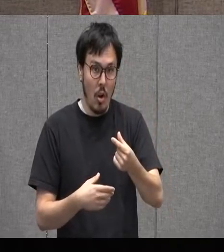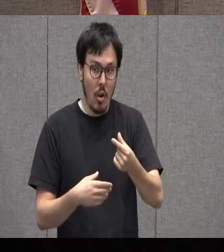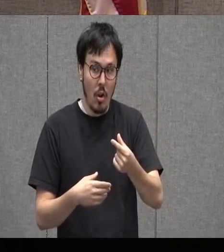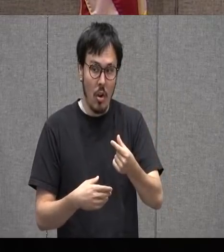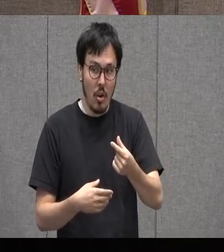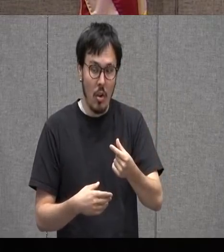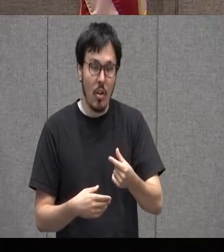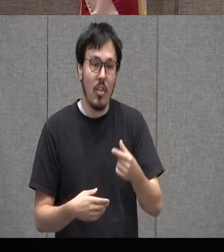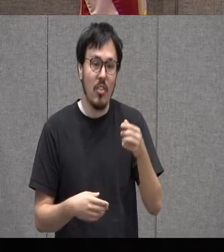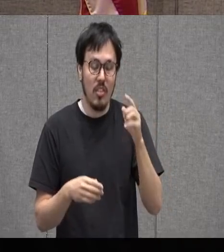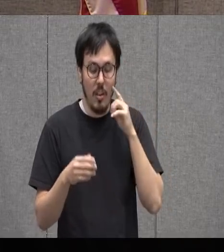I'll do it over the bag.